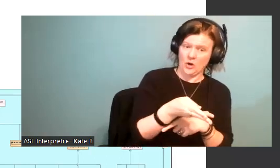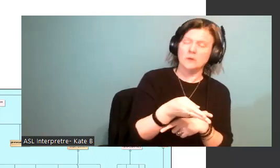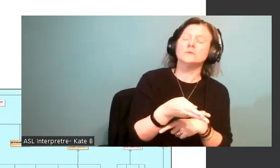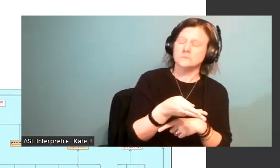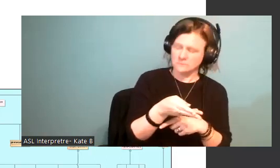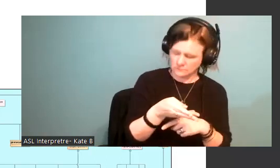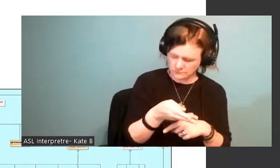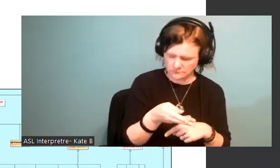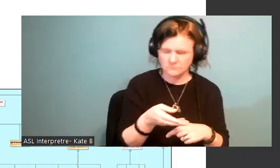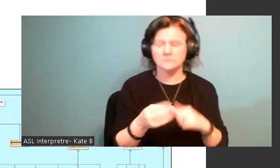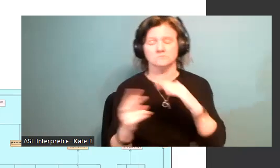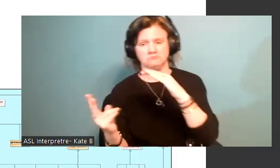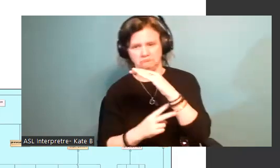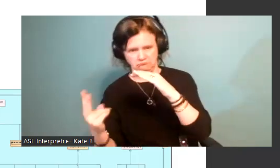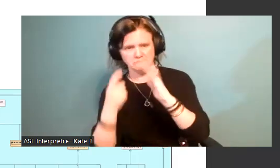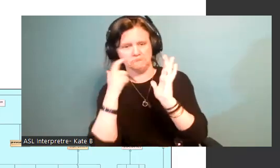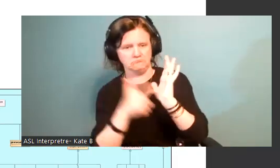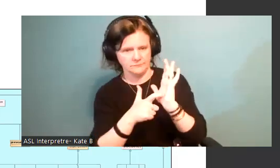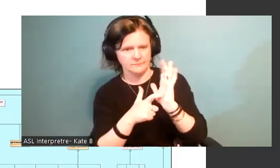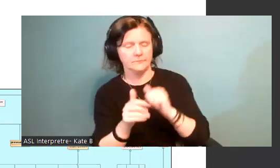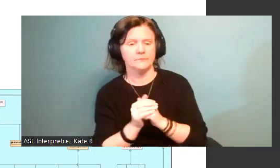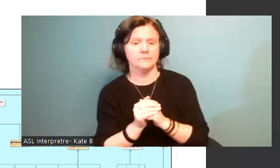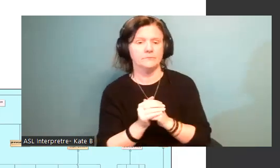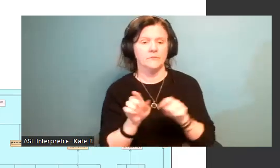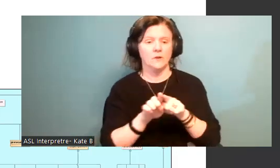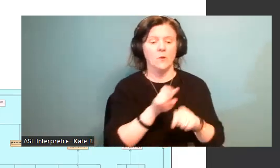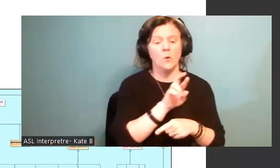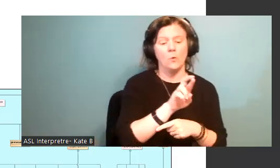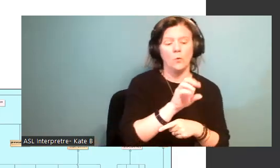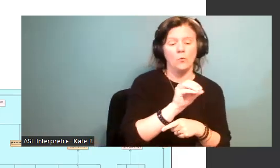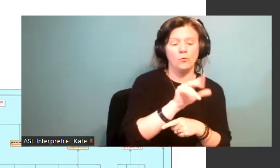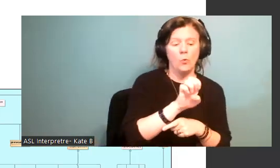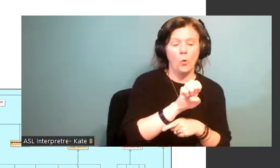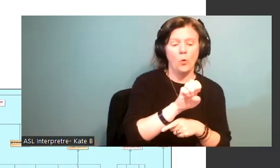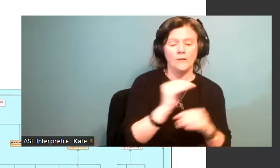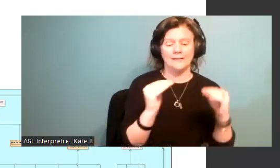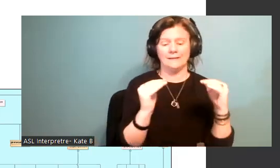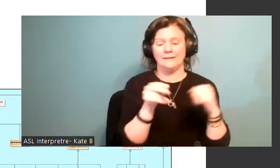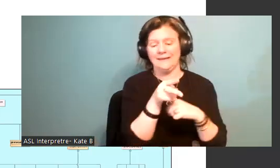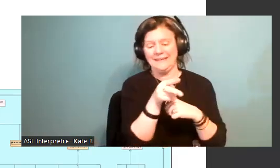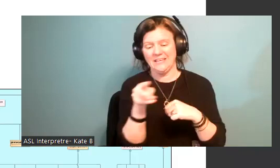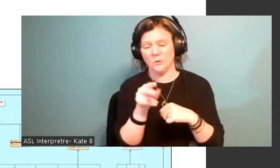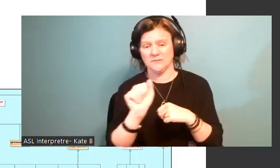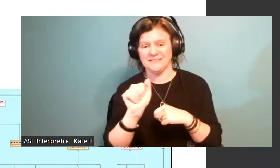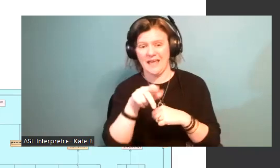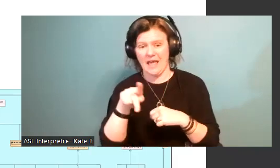elements. If if you're working on something like Google Docs and it has its own shortcuts, it is